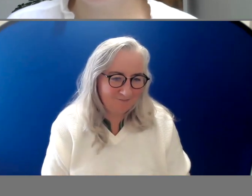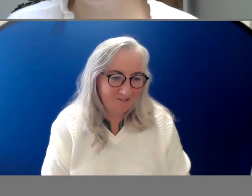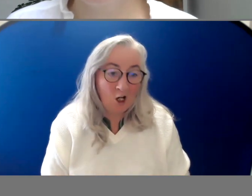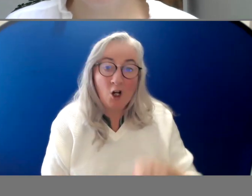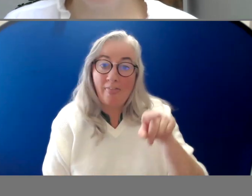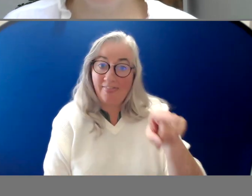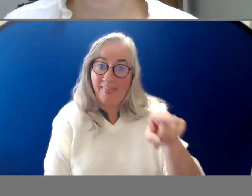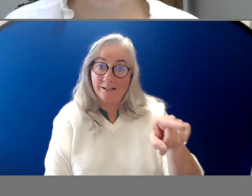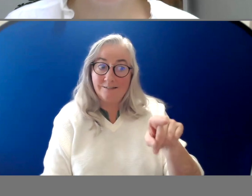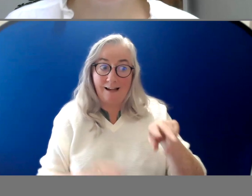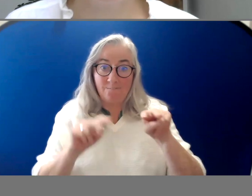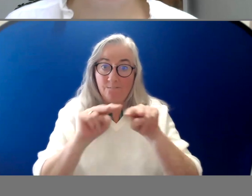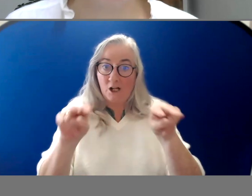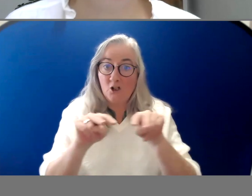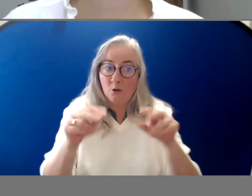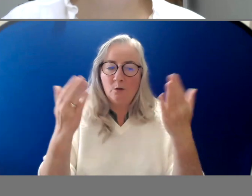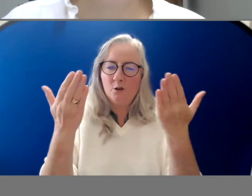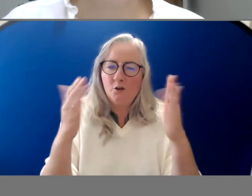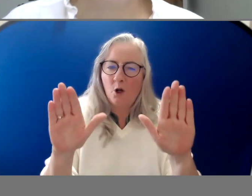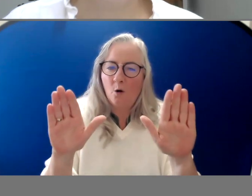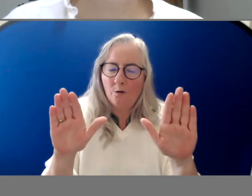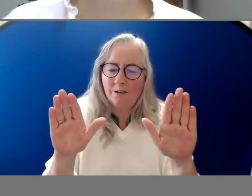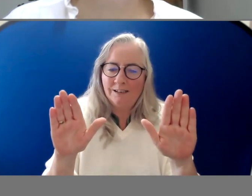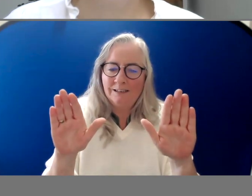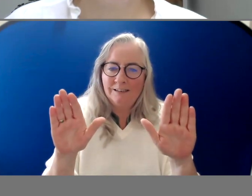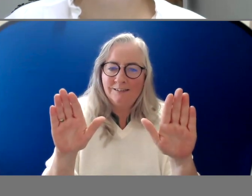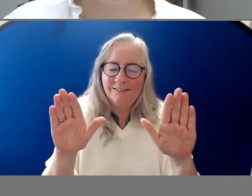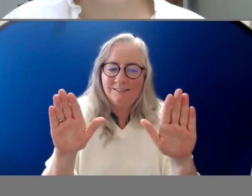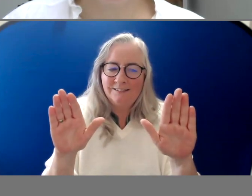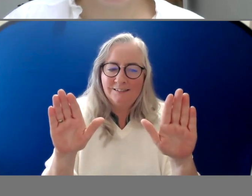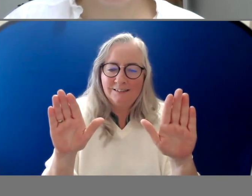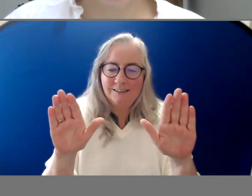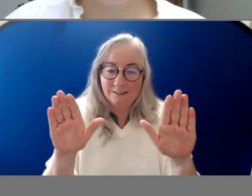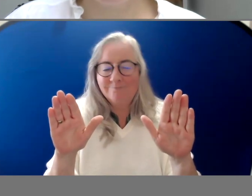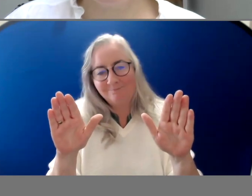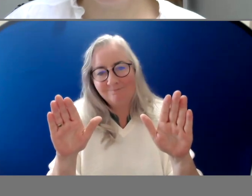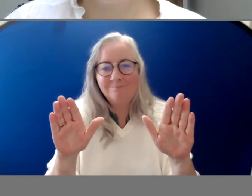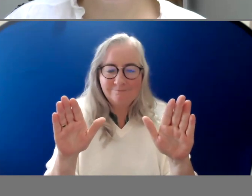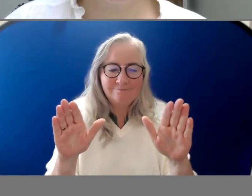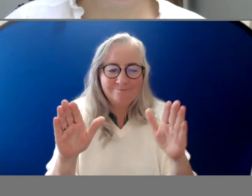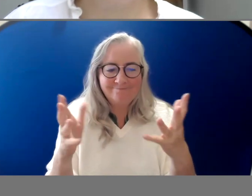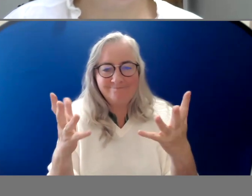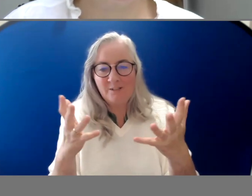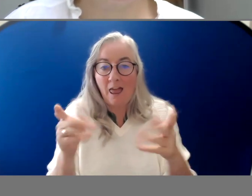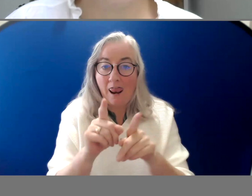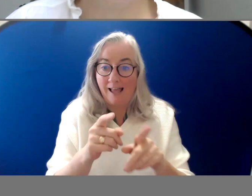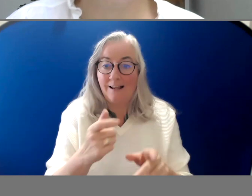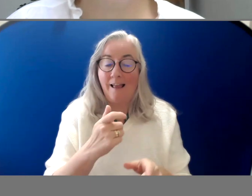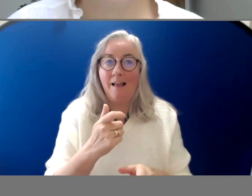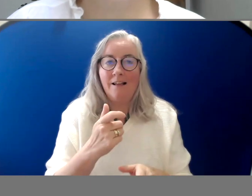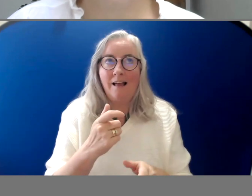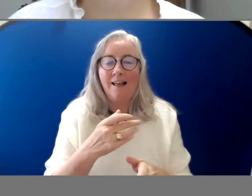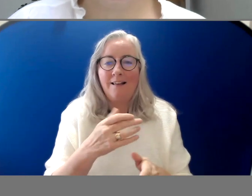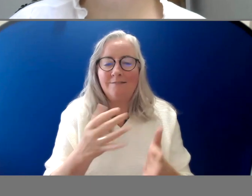that's video shows I suppose gen generally a guide dog will walk to the left hand side of somebody